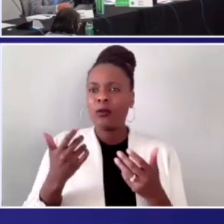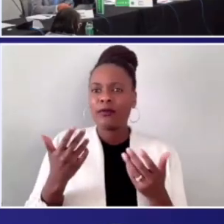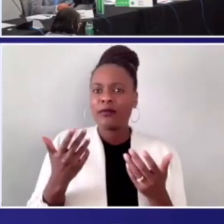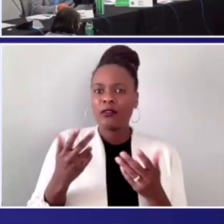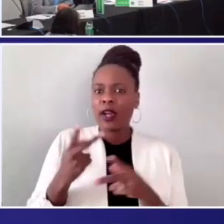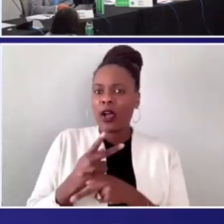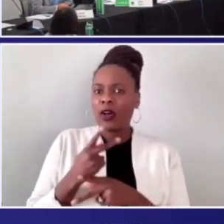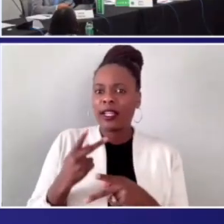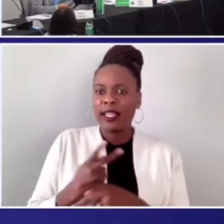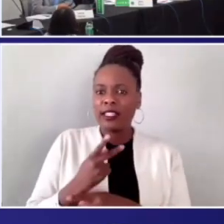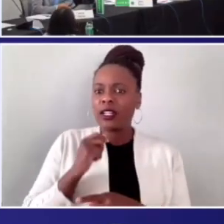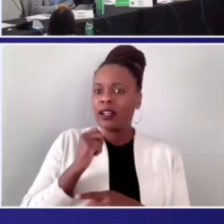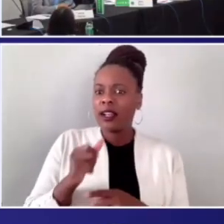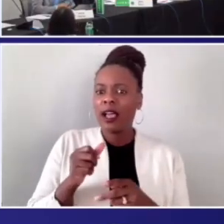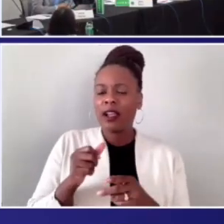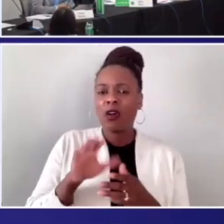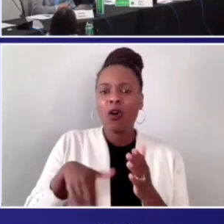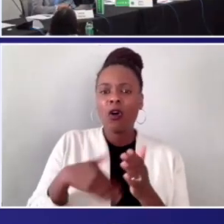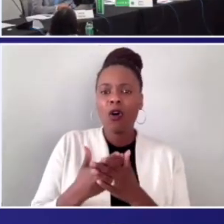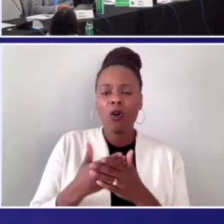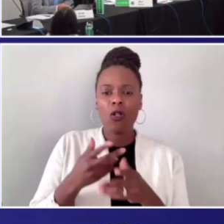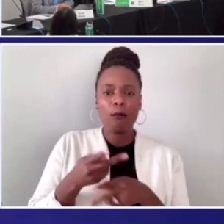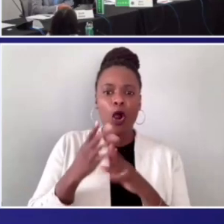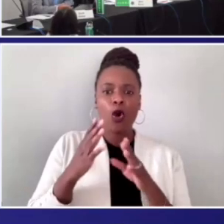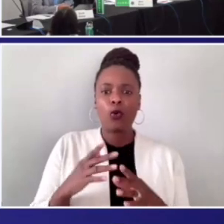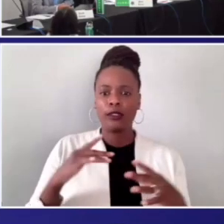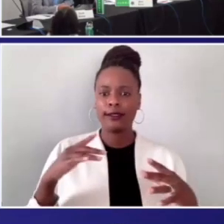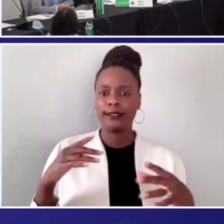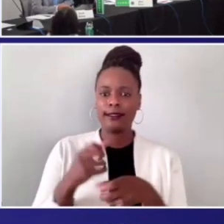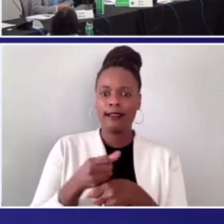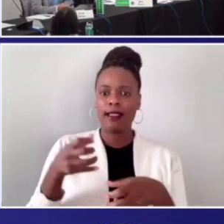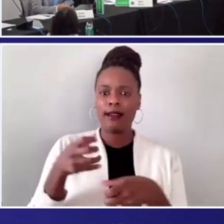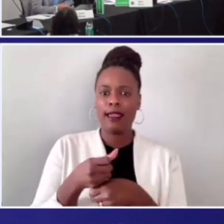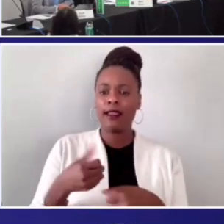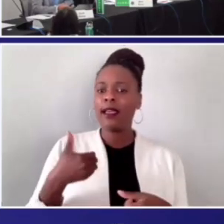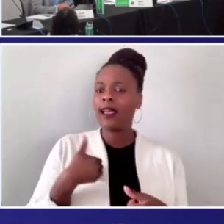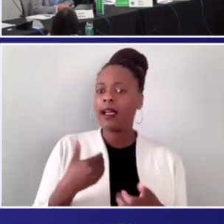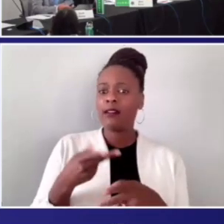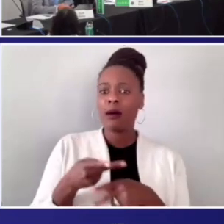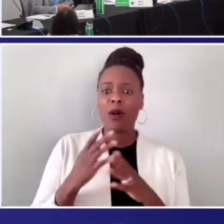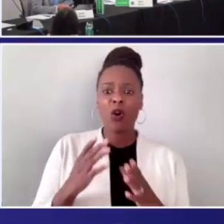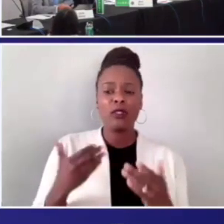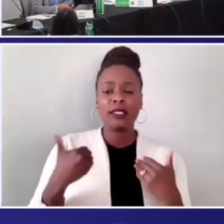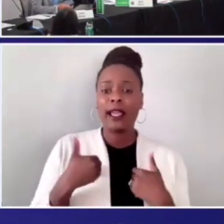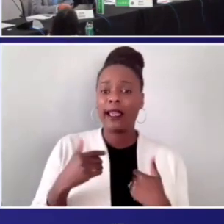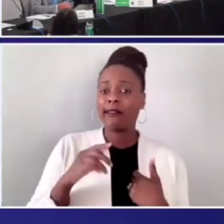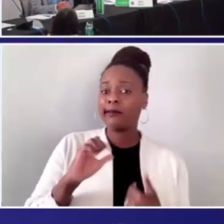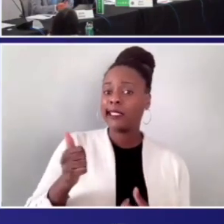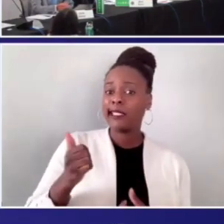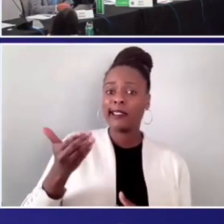not every borrower consolidates. And you know, we have borrowers that have 10, 15, 20 loans, and to try to sort